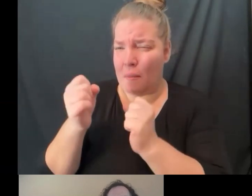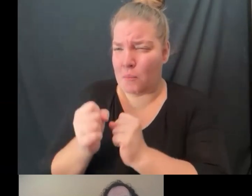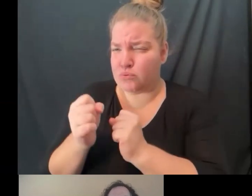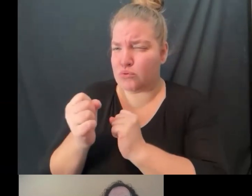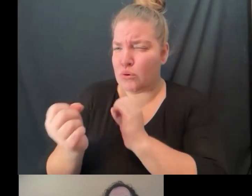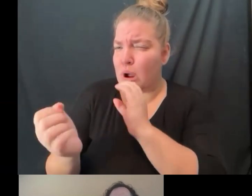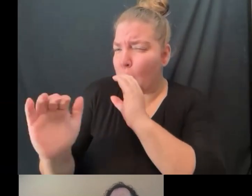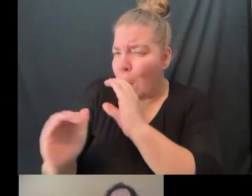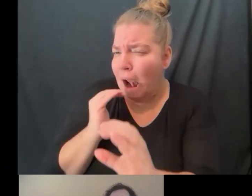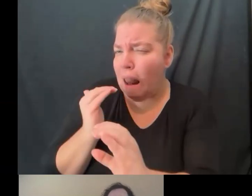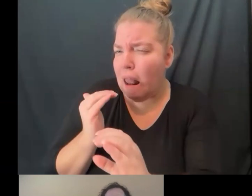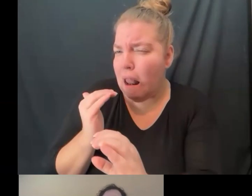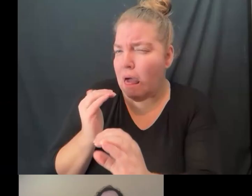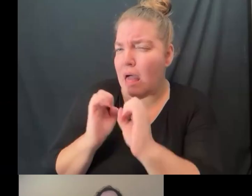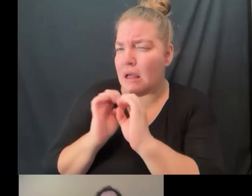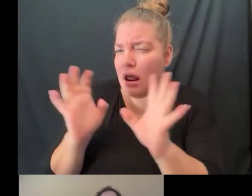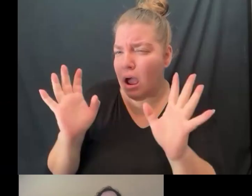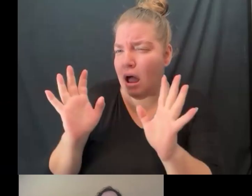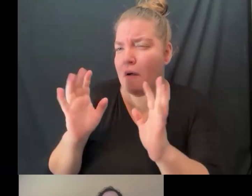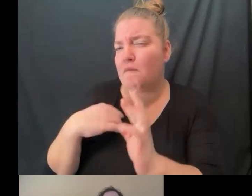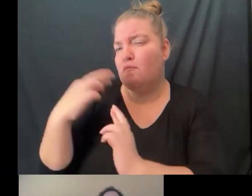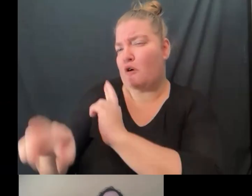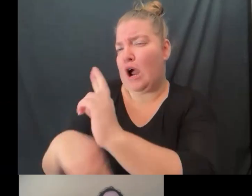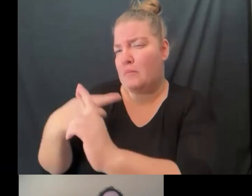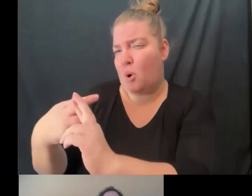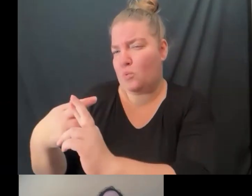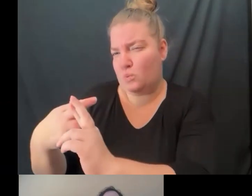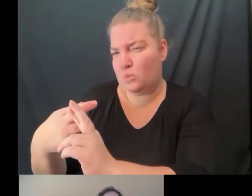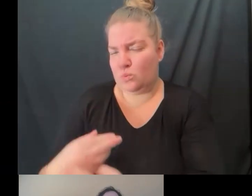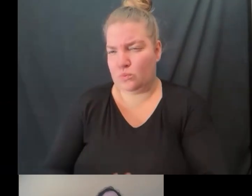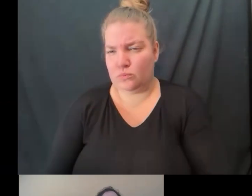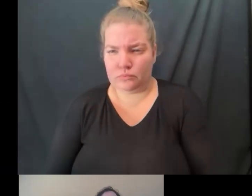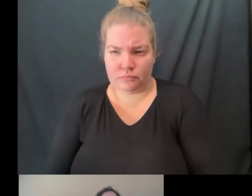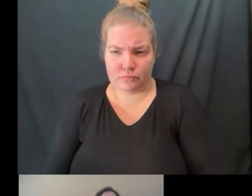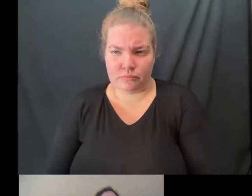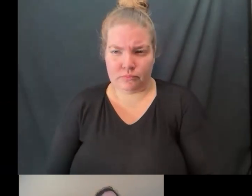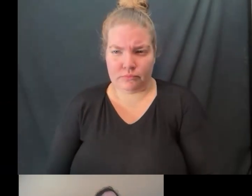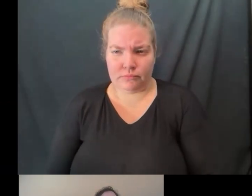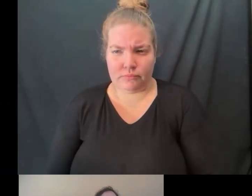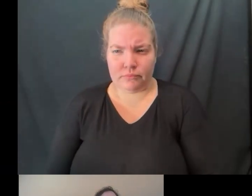Jason, could you email me that question? And we'll get you we'll get you the right answer.